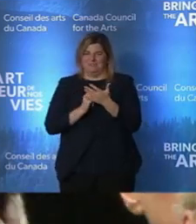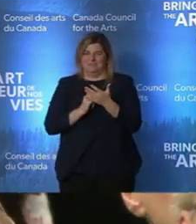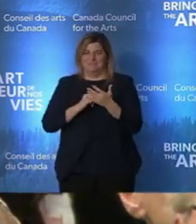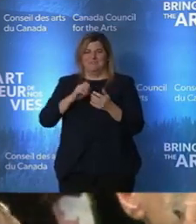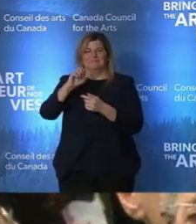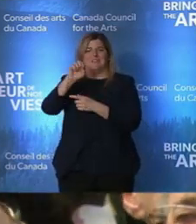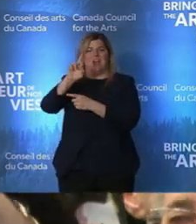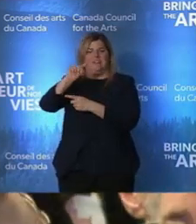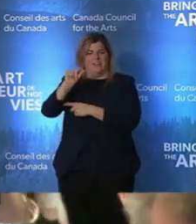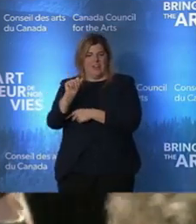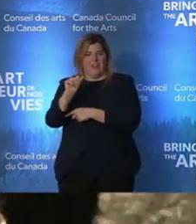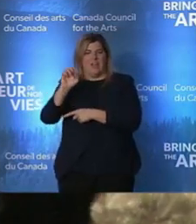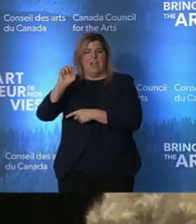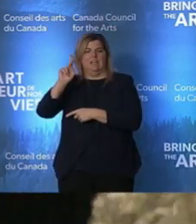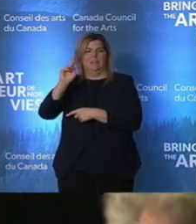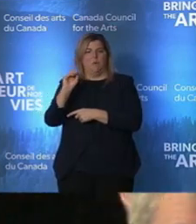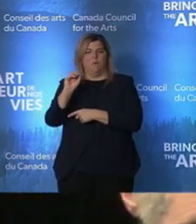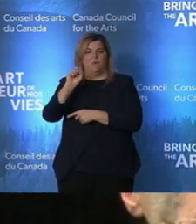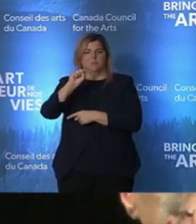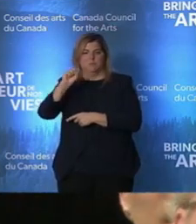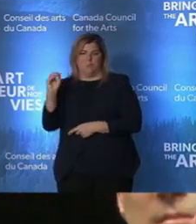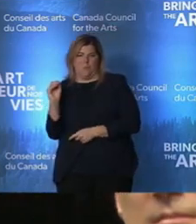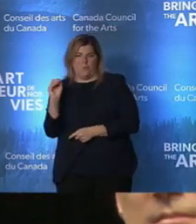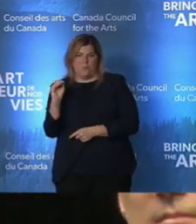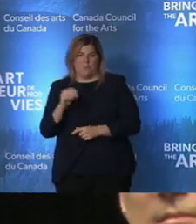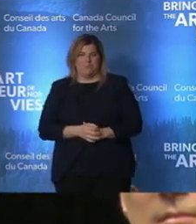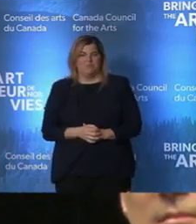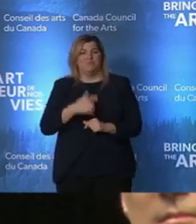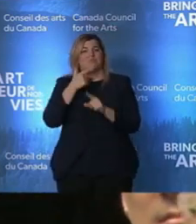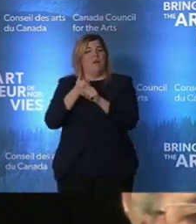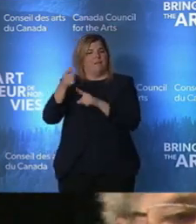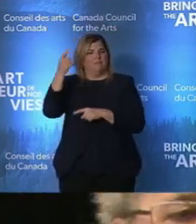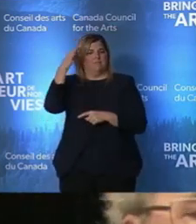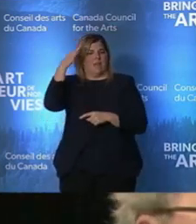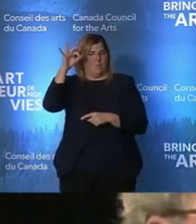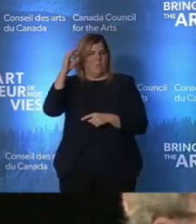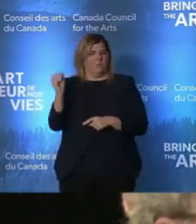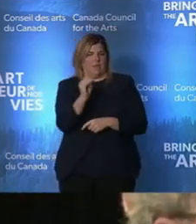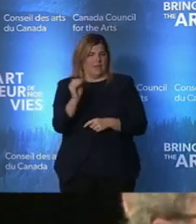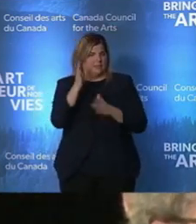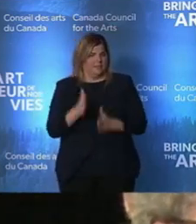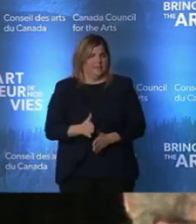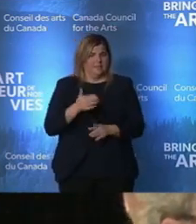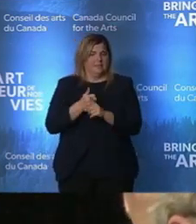a Franco-Ontarian performer from Africa who has lived in Canada for some years now.